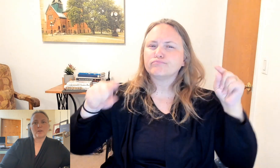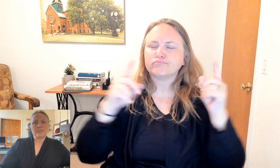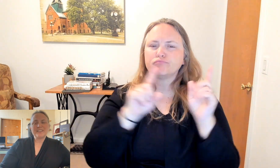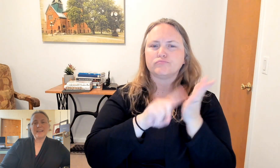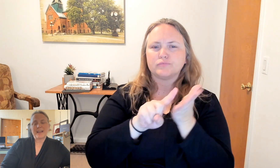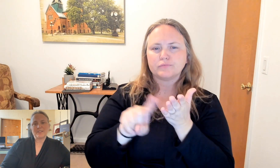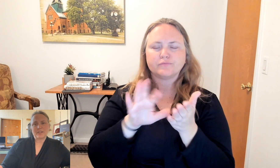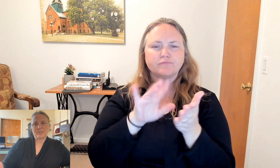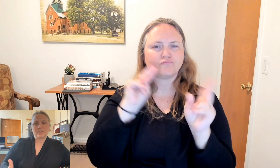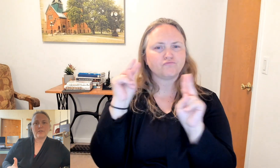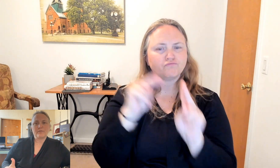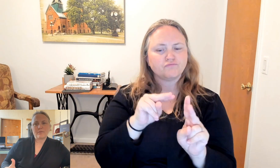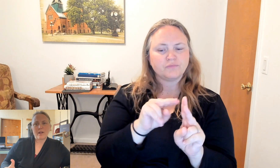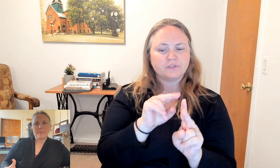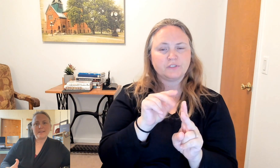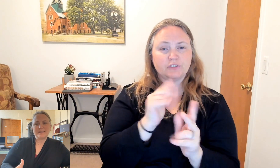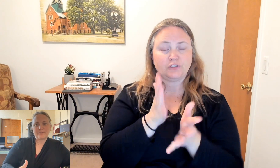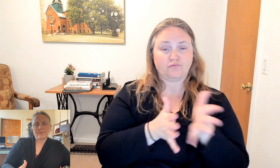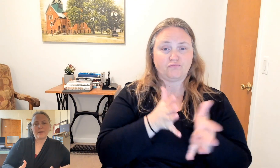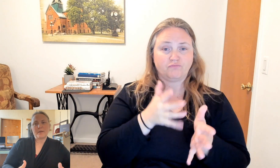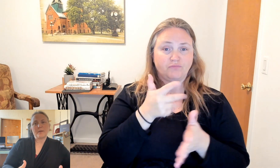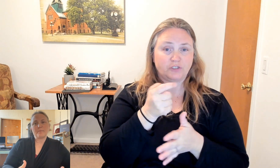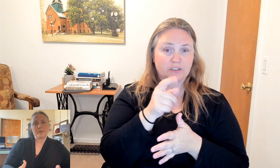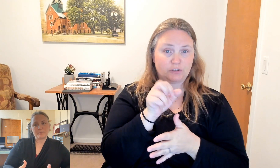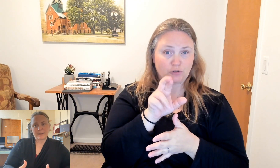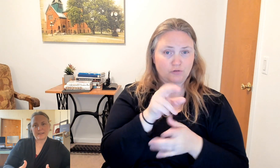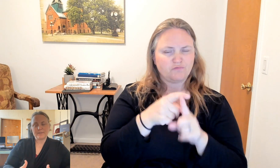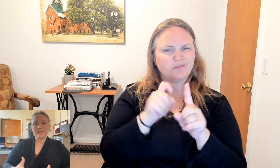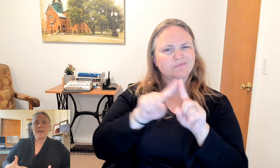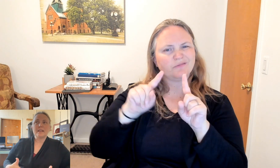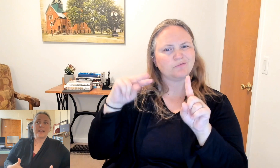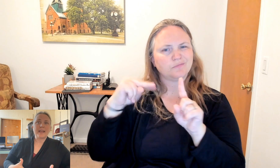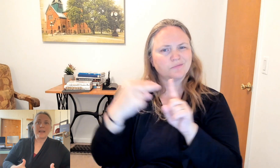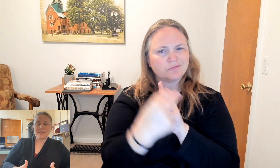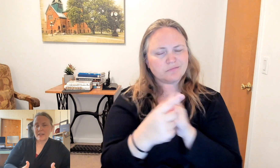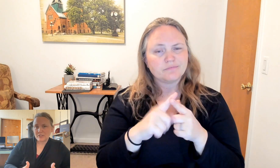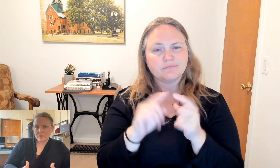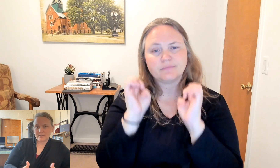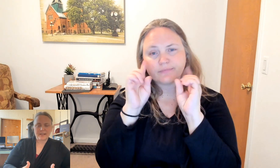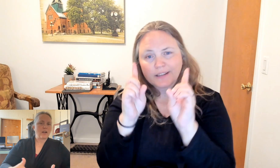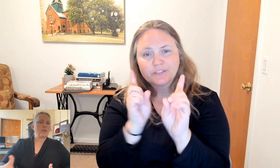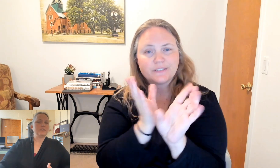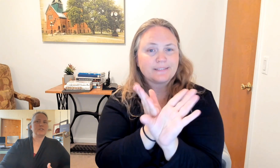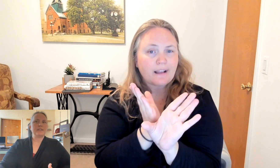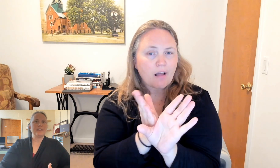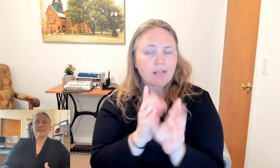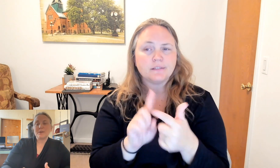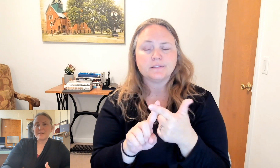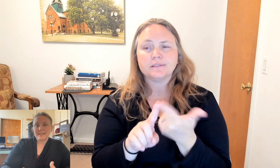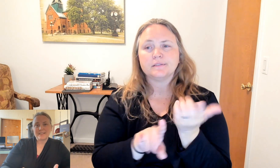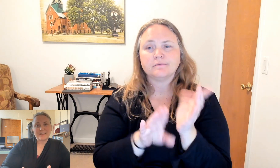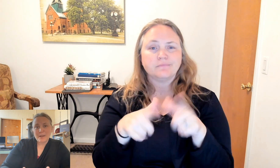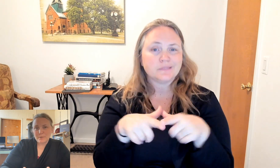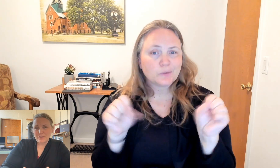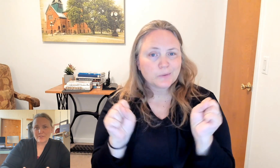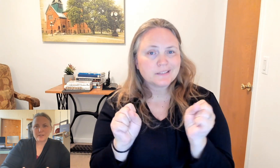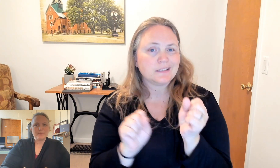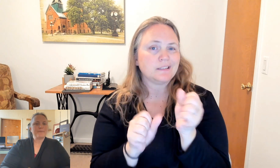are looking at gesture from different perspectives like educational psychology linguistics and language development.